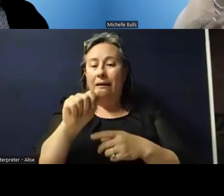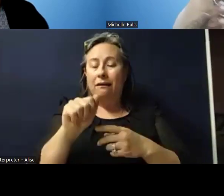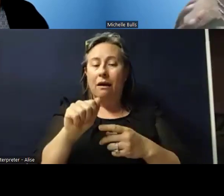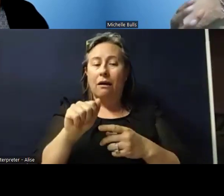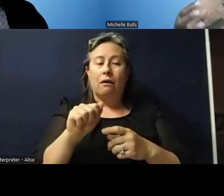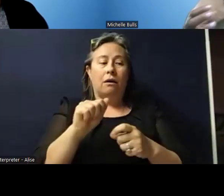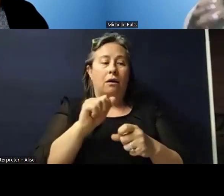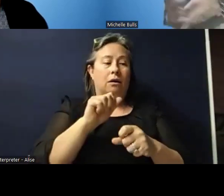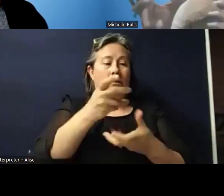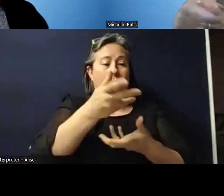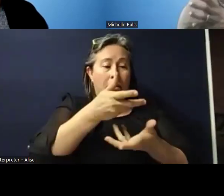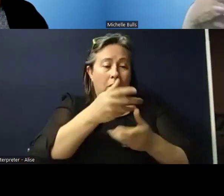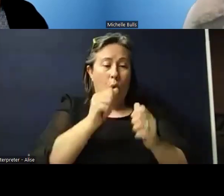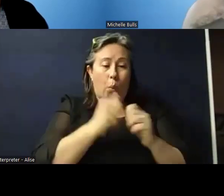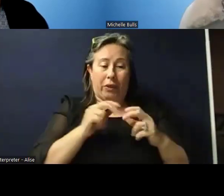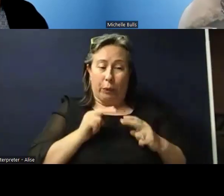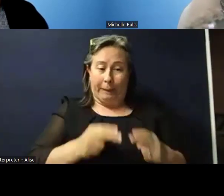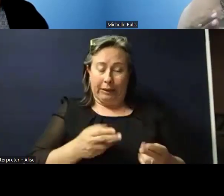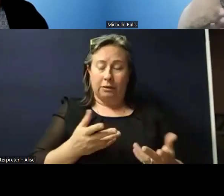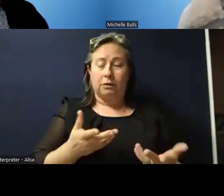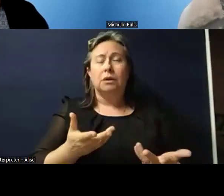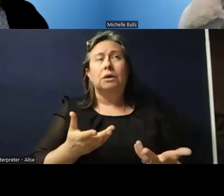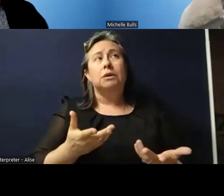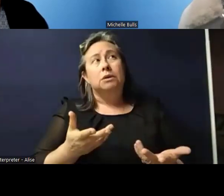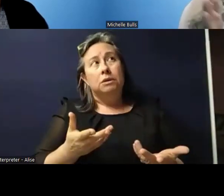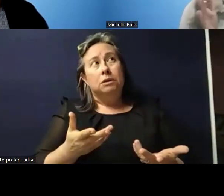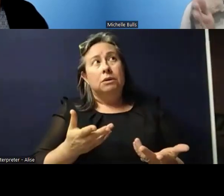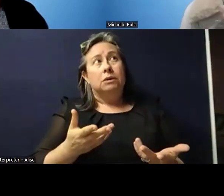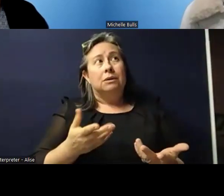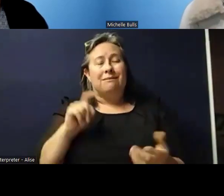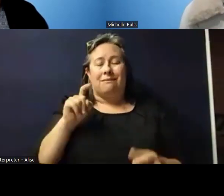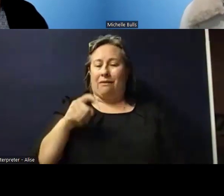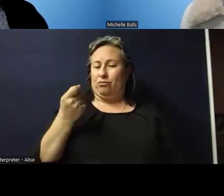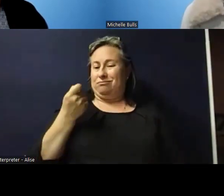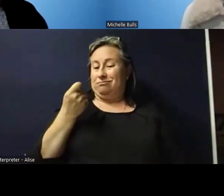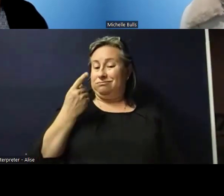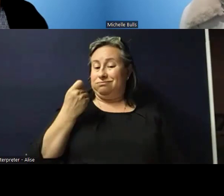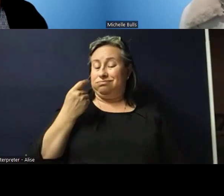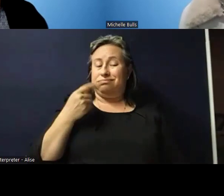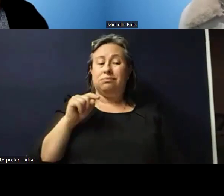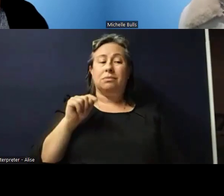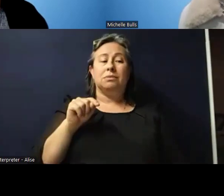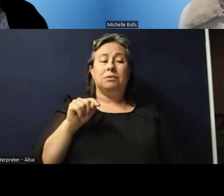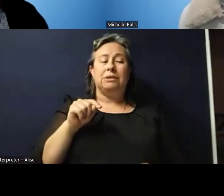And so you have to understand that it depends on the program